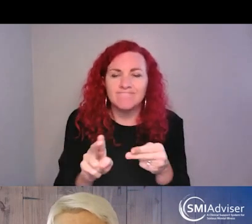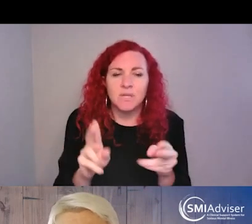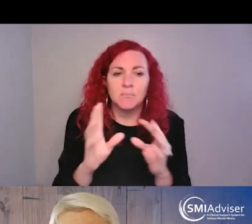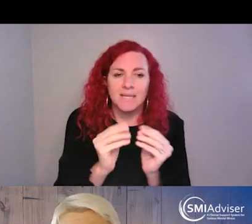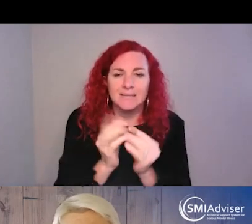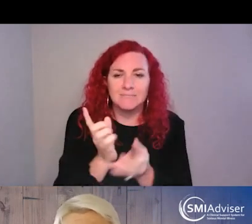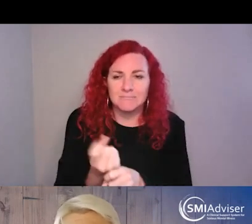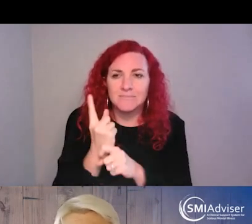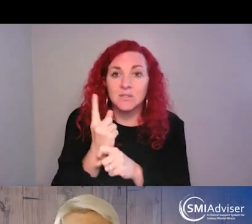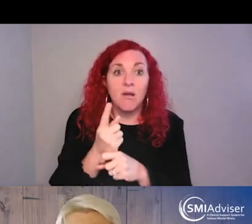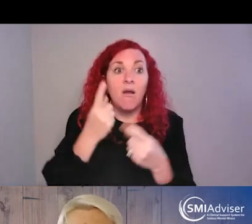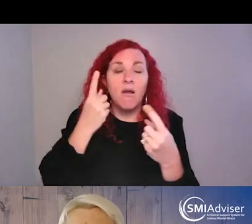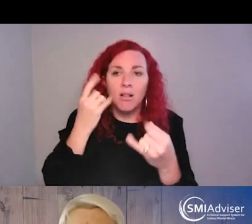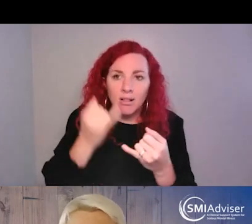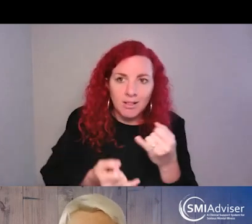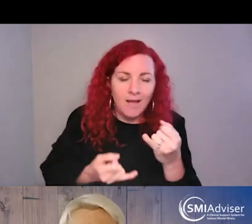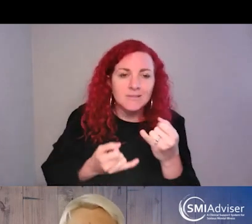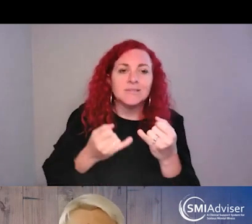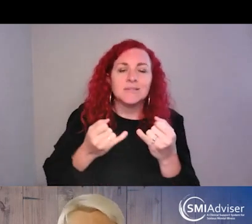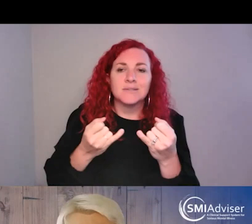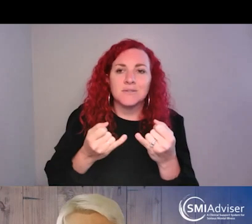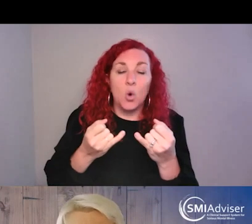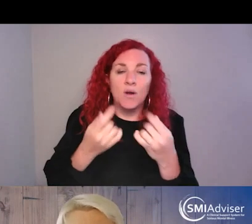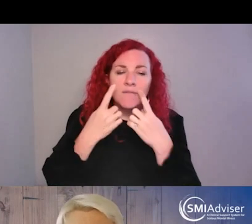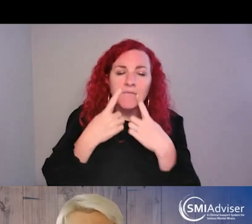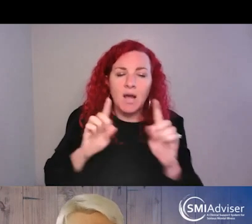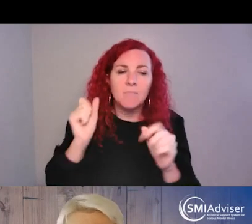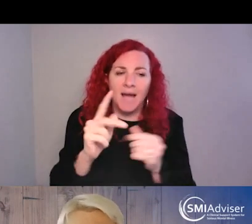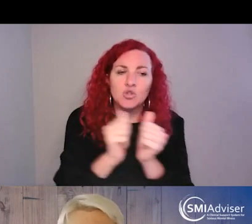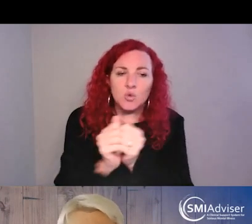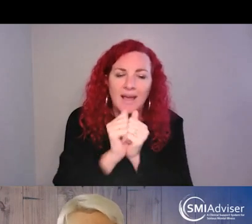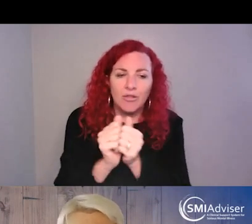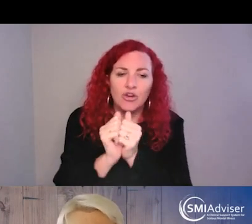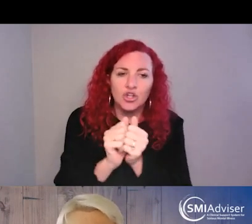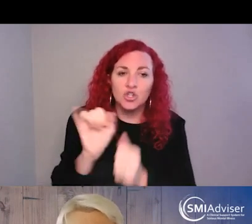BACK AGAIN IN THE NETHERLANDS.